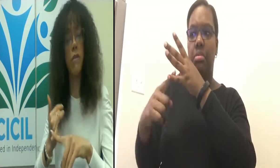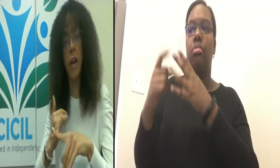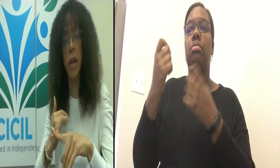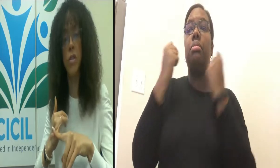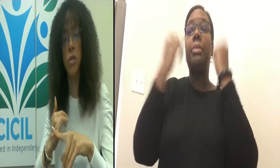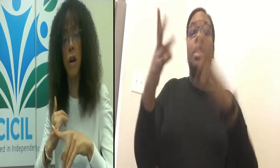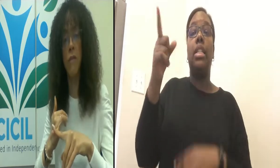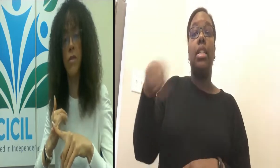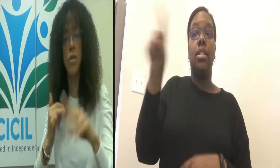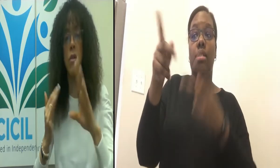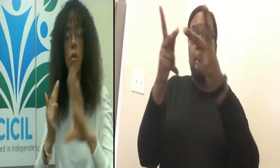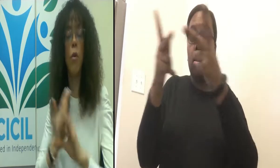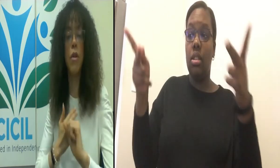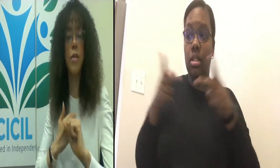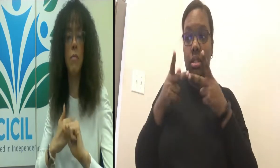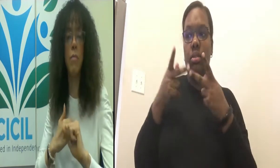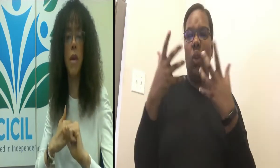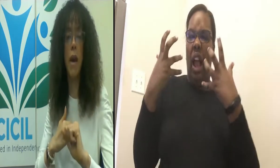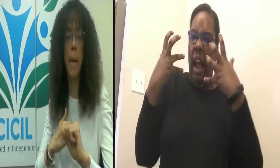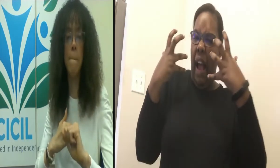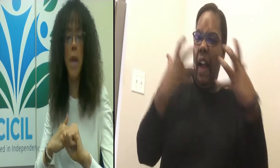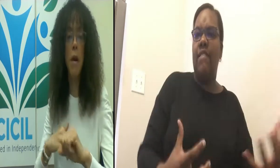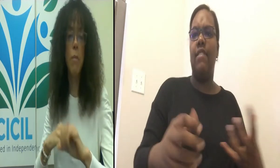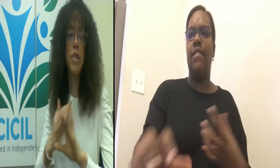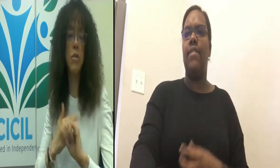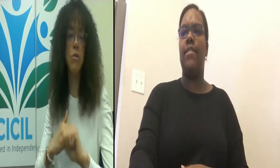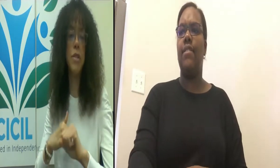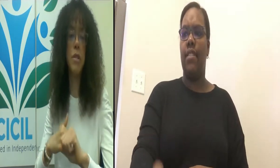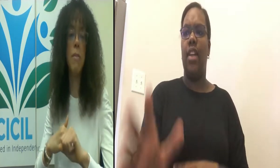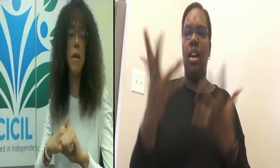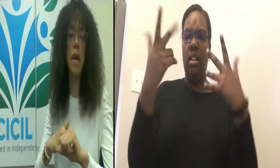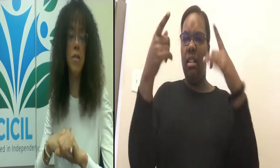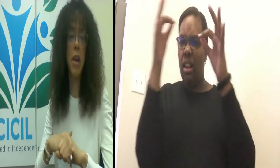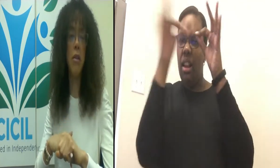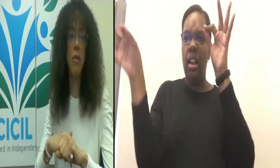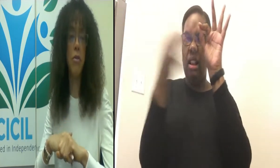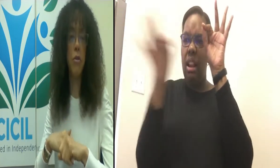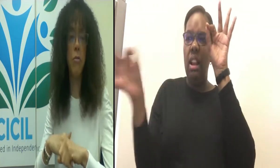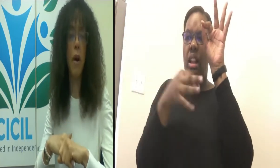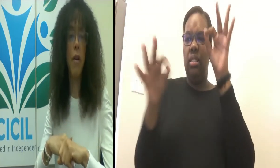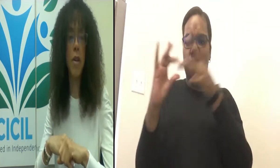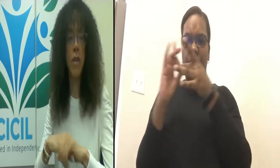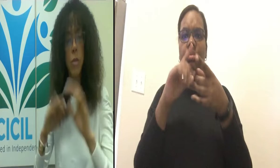typically delegated to somebody else - either a chief financial officer or a